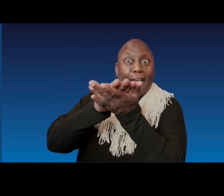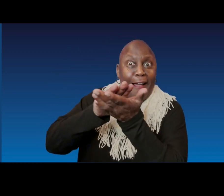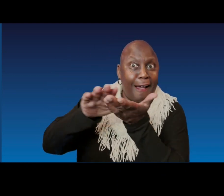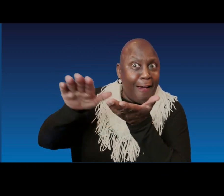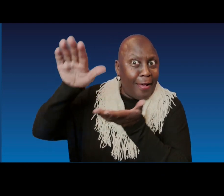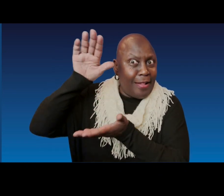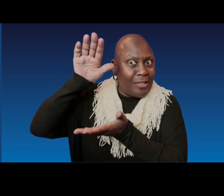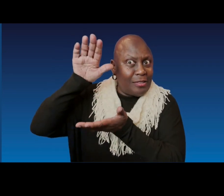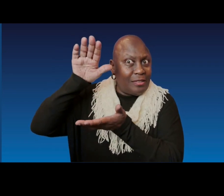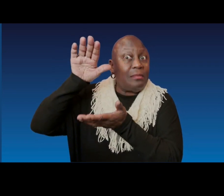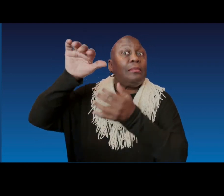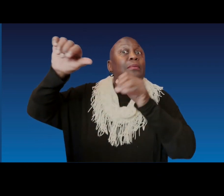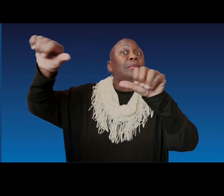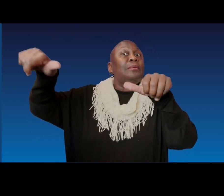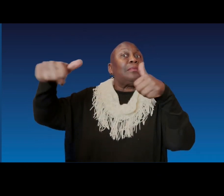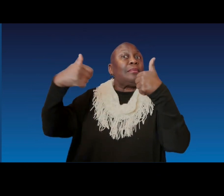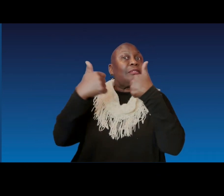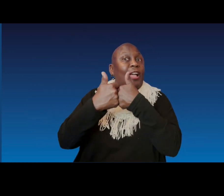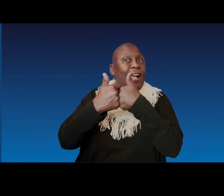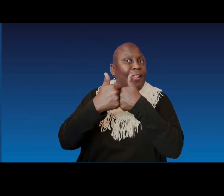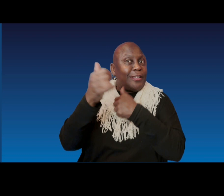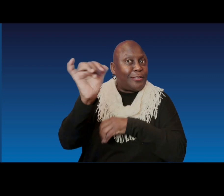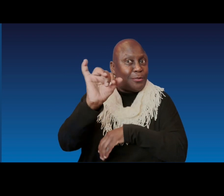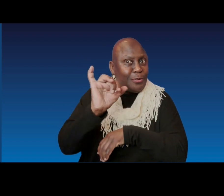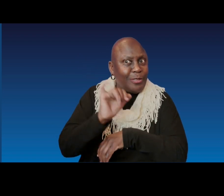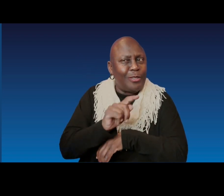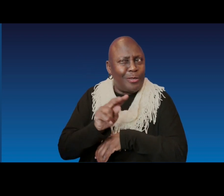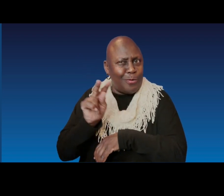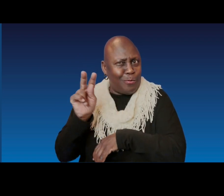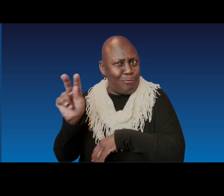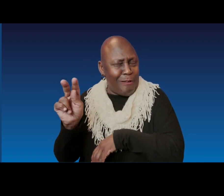Now college students, this is challenging